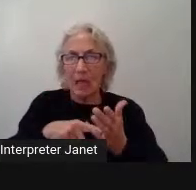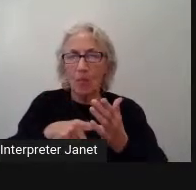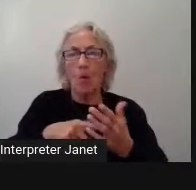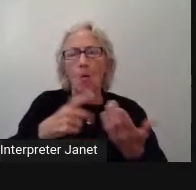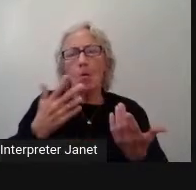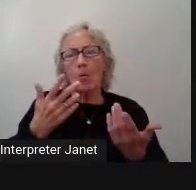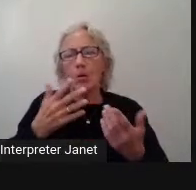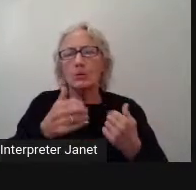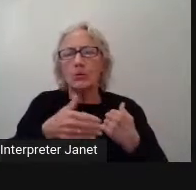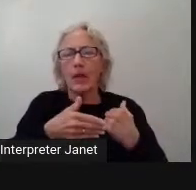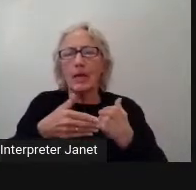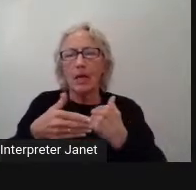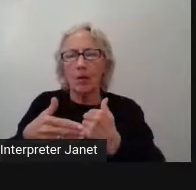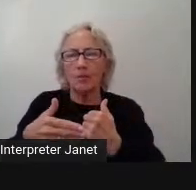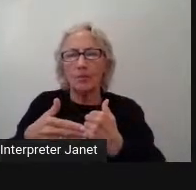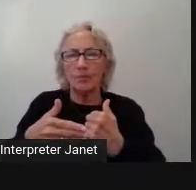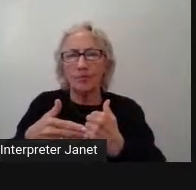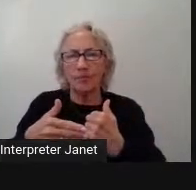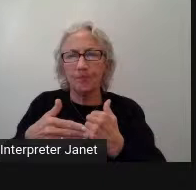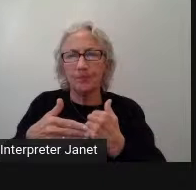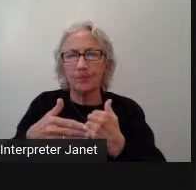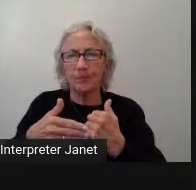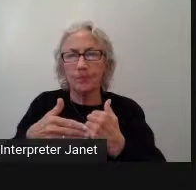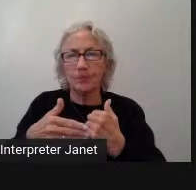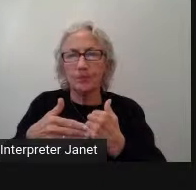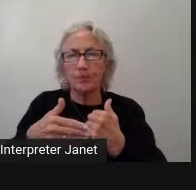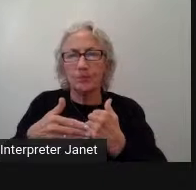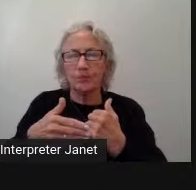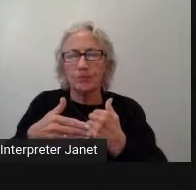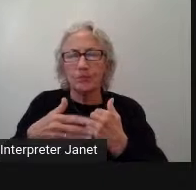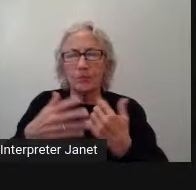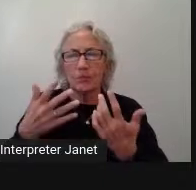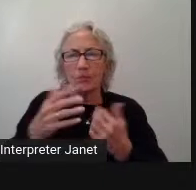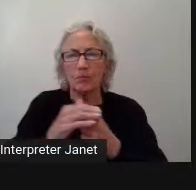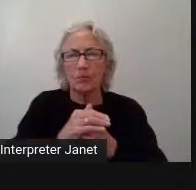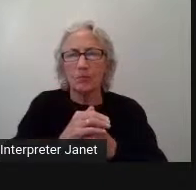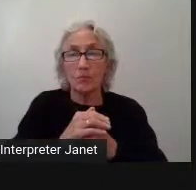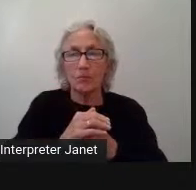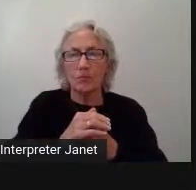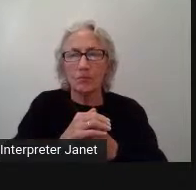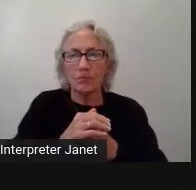manage the accessibility settings in their browser so maybe it will help at some point.